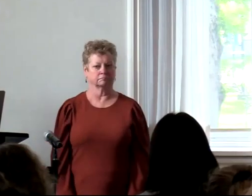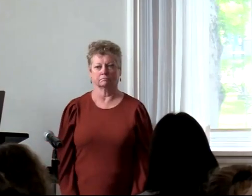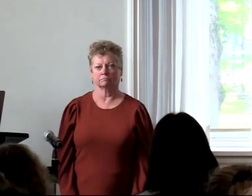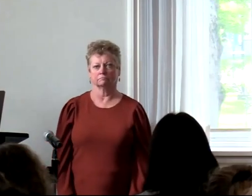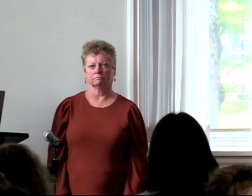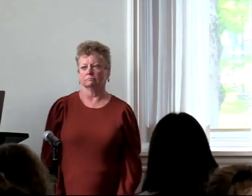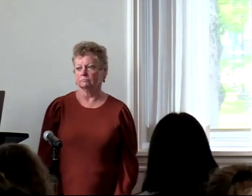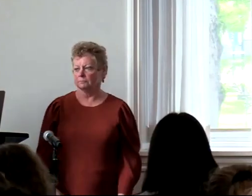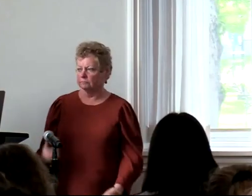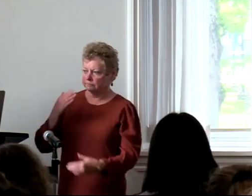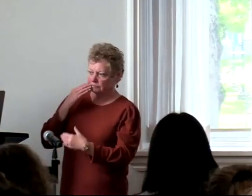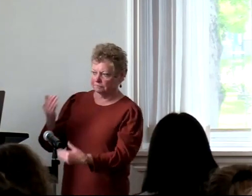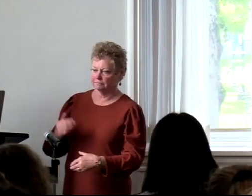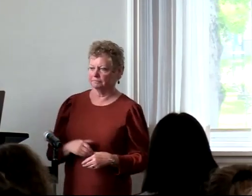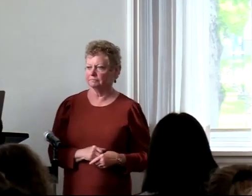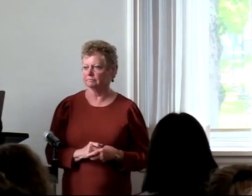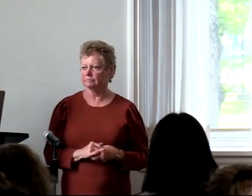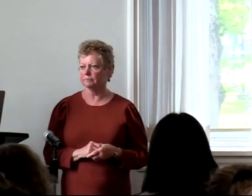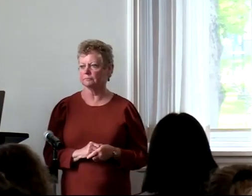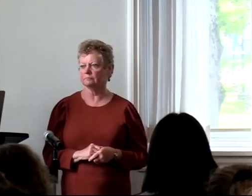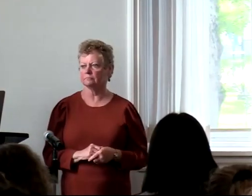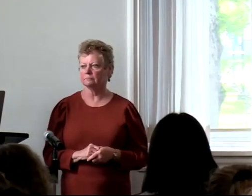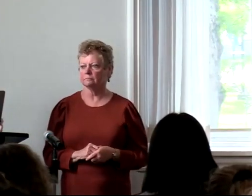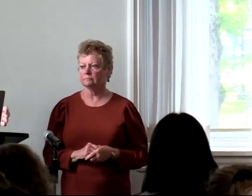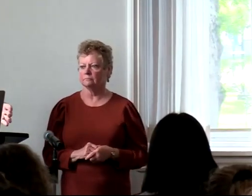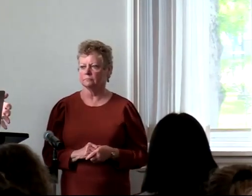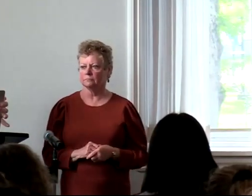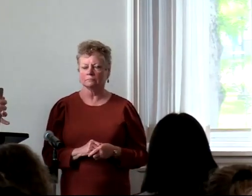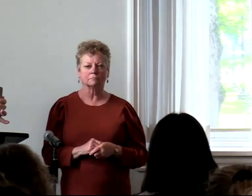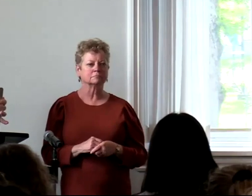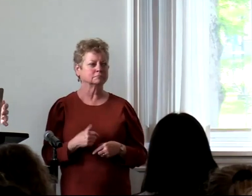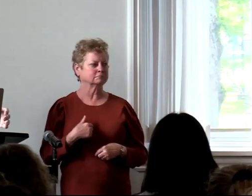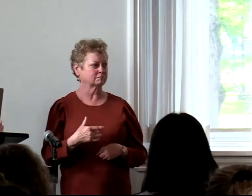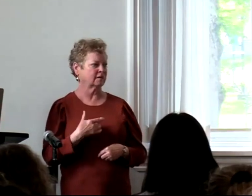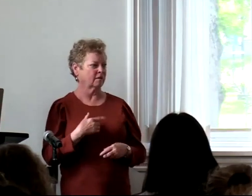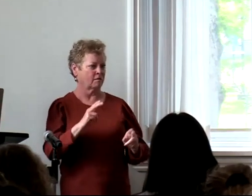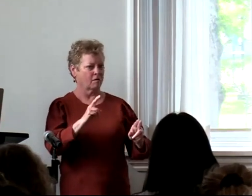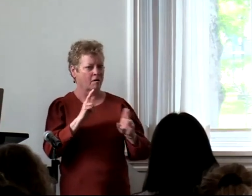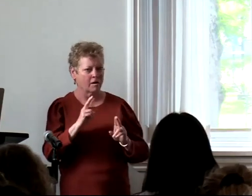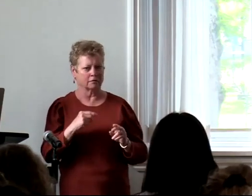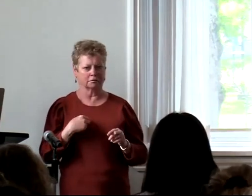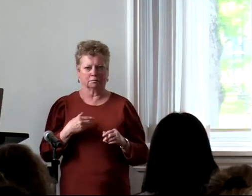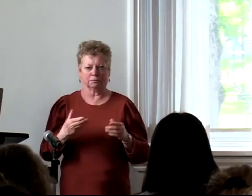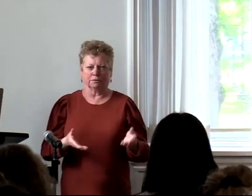Thank you, Shelley. And it's an honour for me to be here and share some thoughts